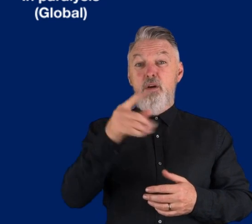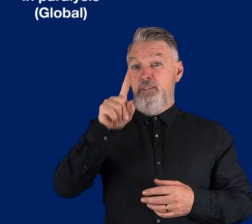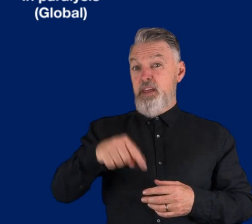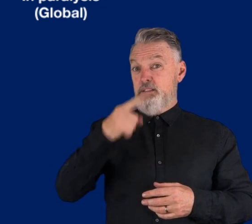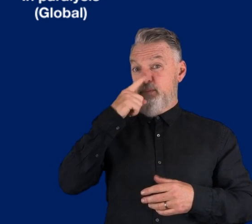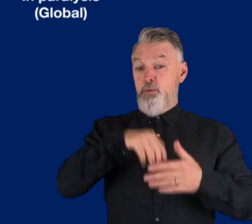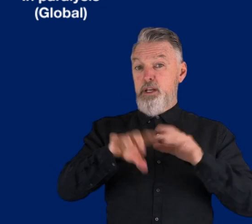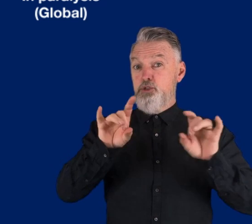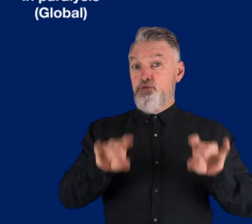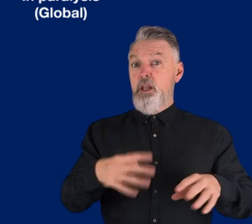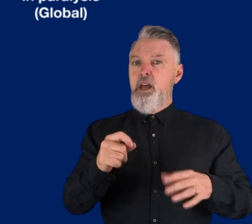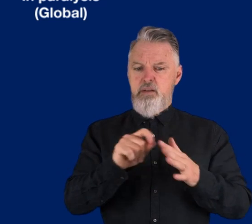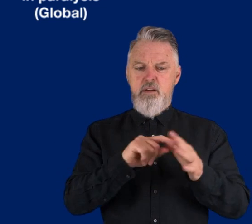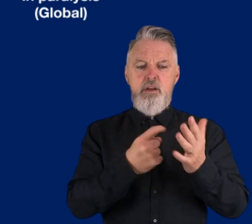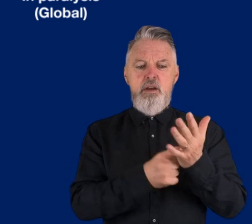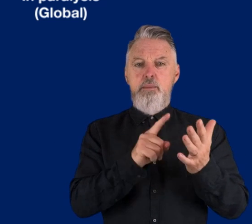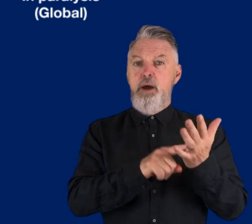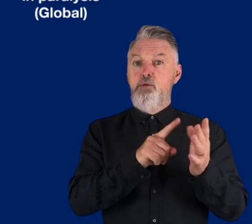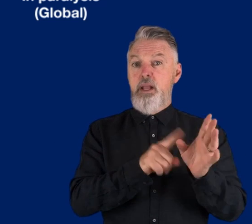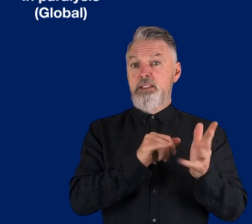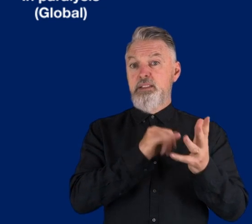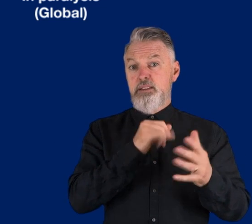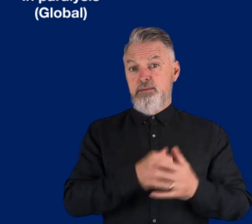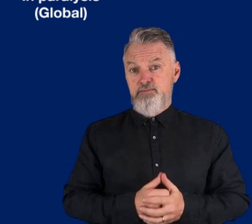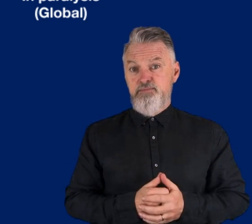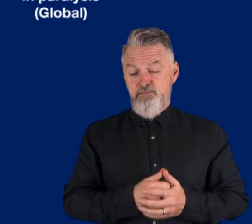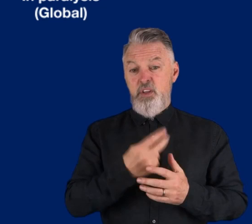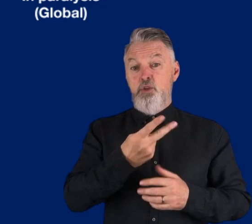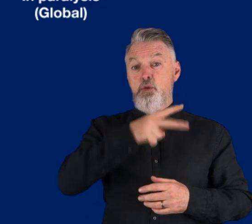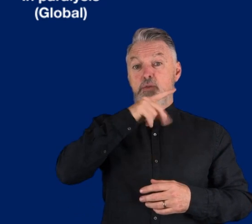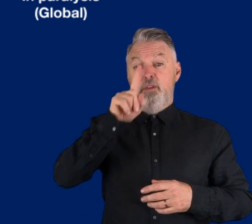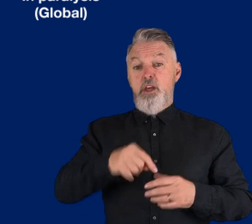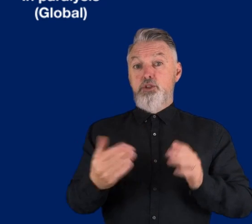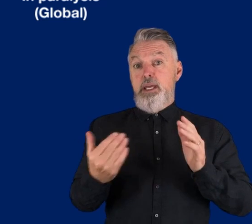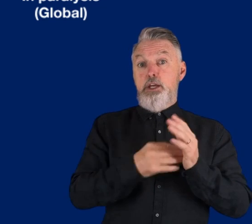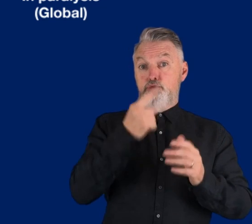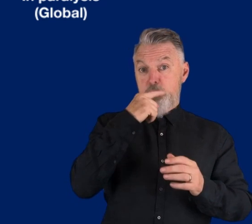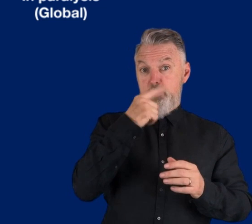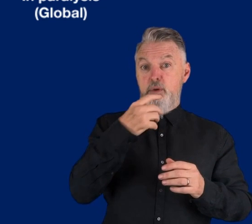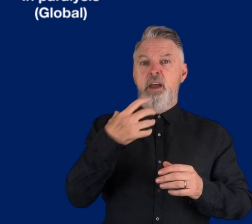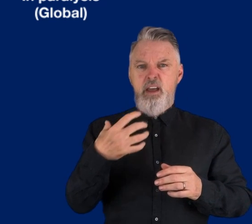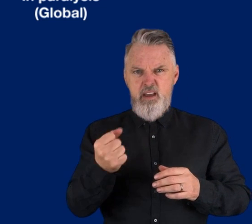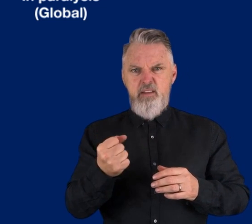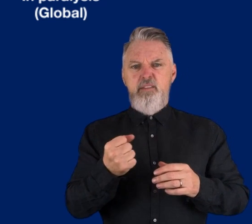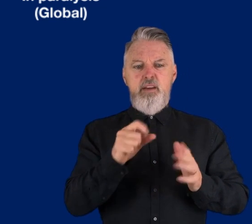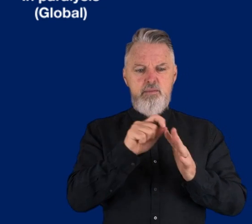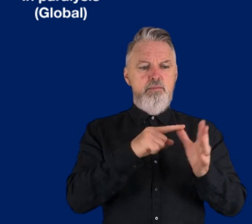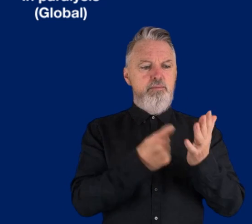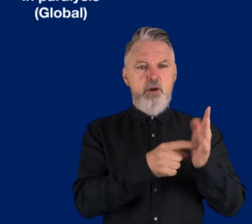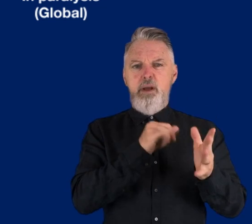living with paralysis from a traumatic injury. There are 200,000 more living with paralysis from other conditions such as stroke,